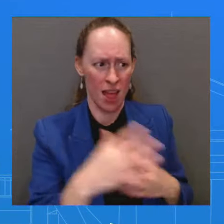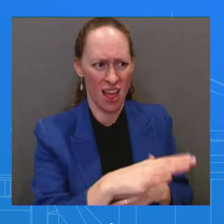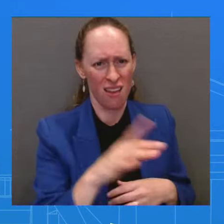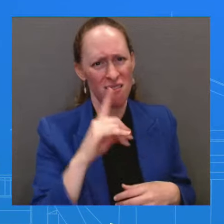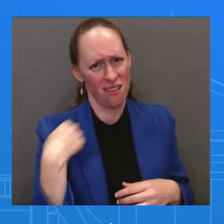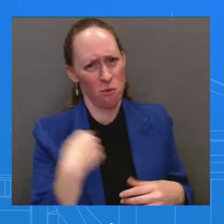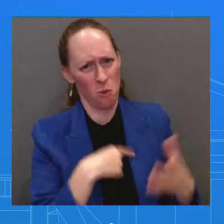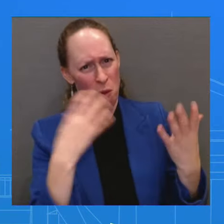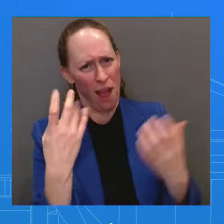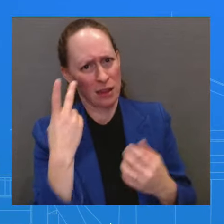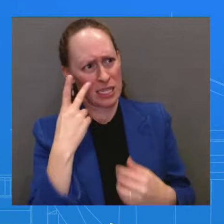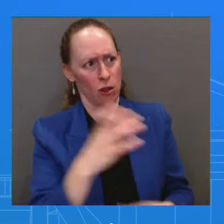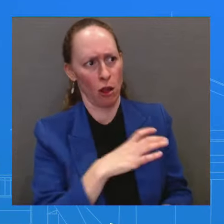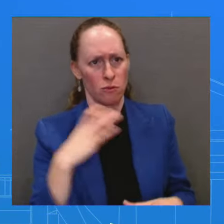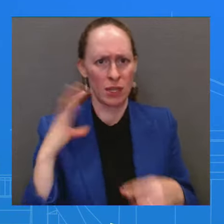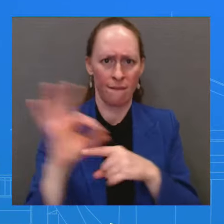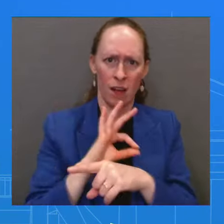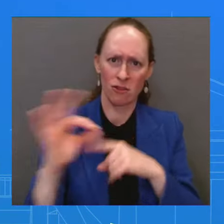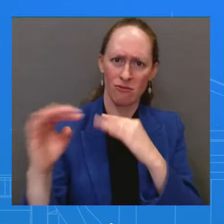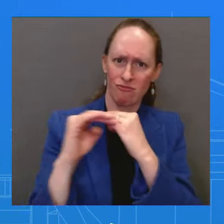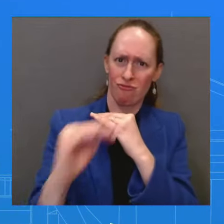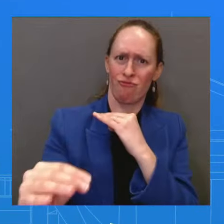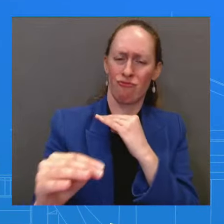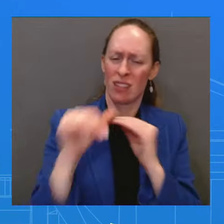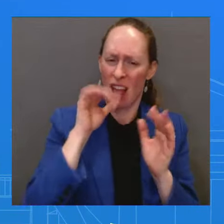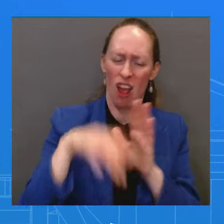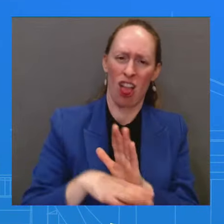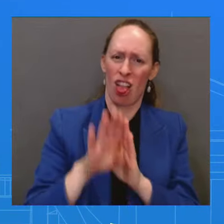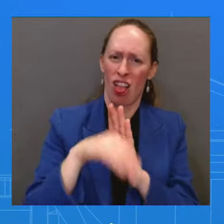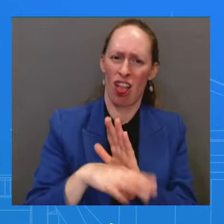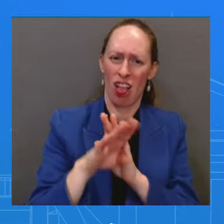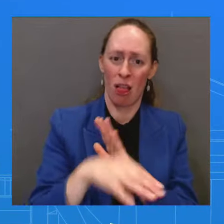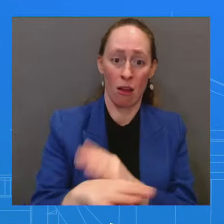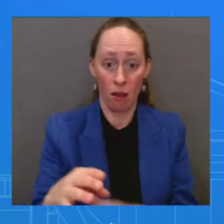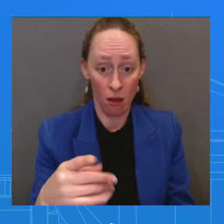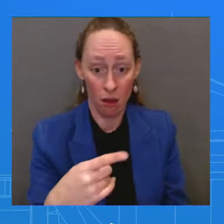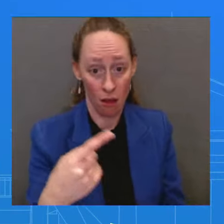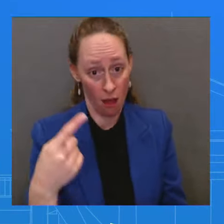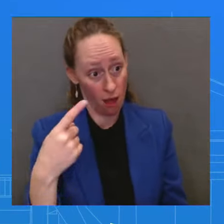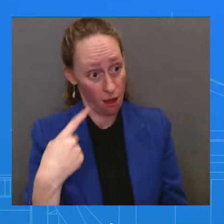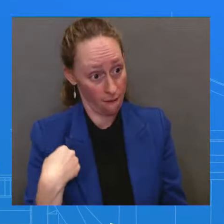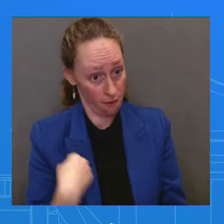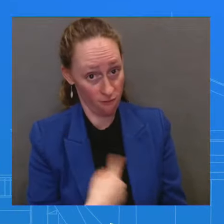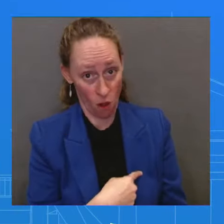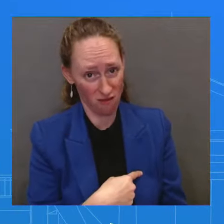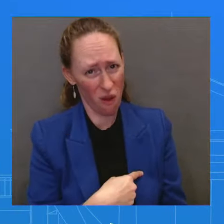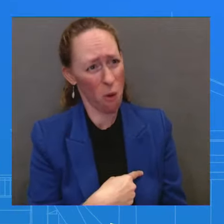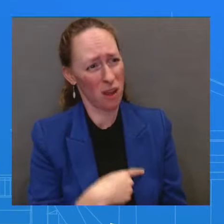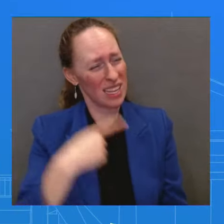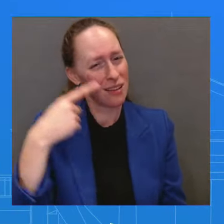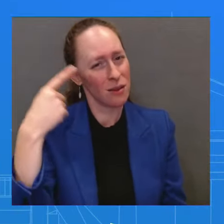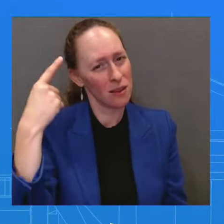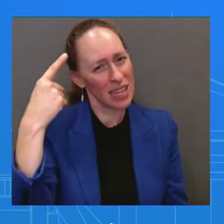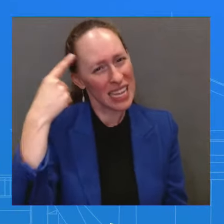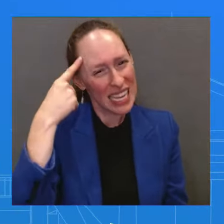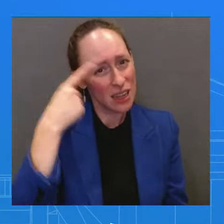It is important to make sure that we meet the challenges of the American people. That's what's important. What we saw -- and you heard from the President --